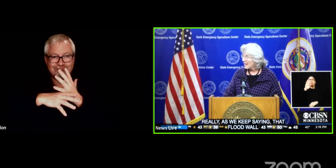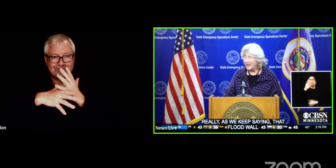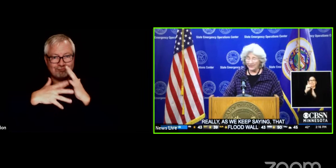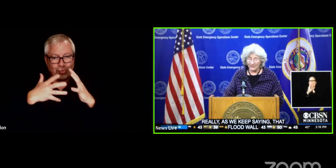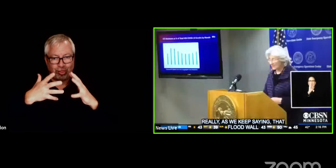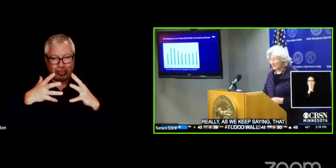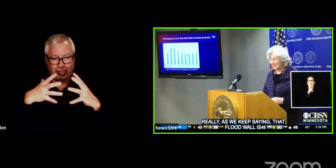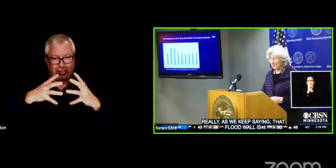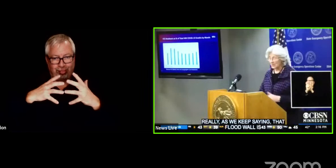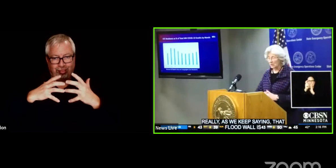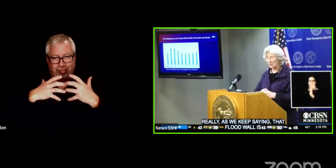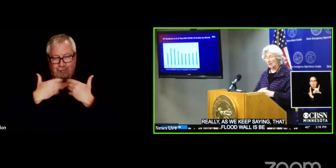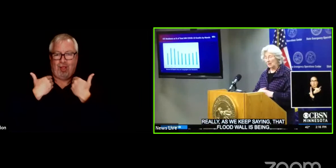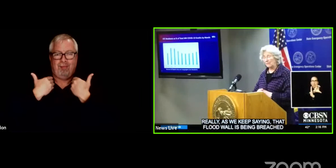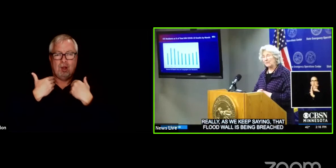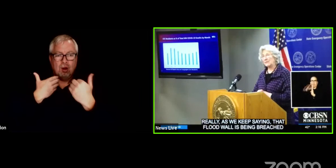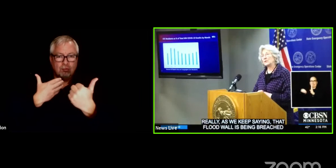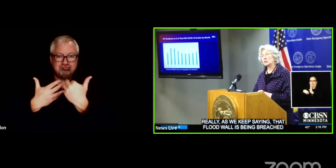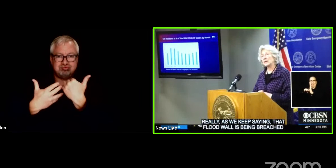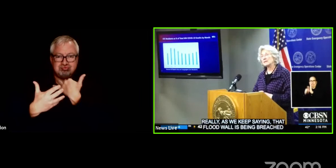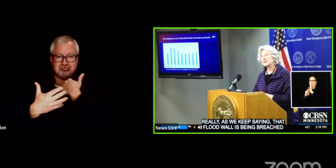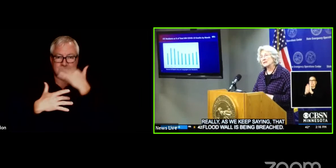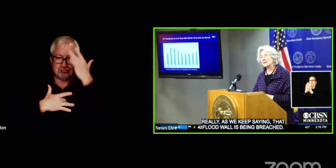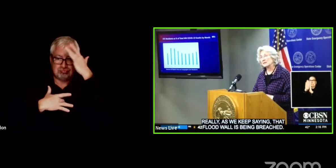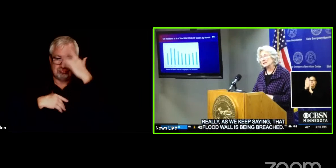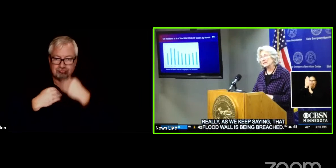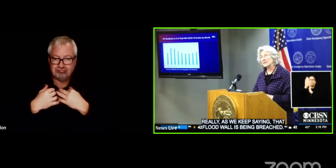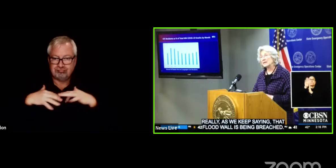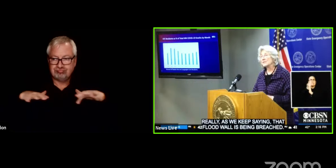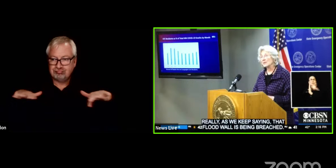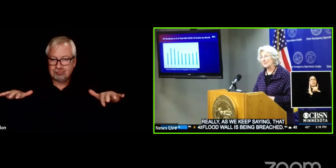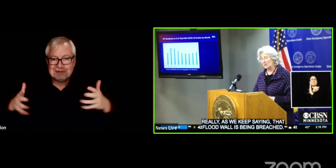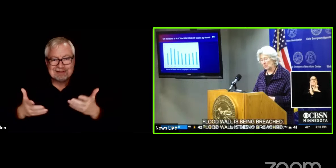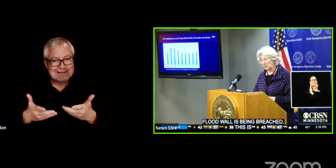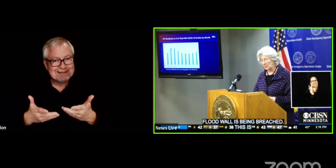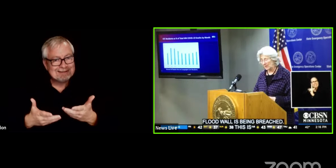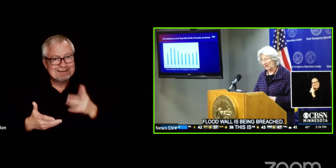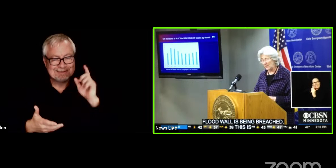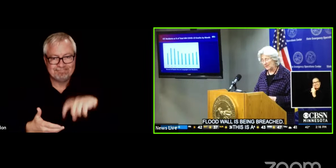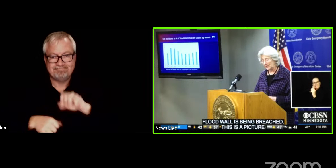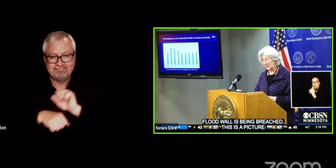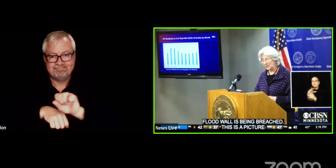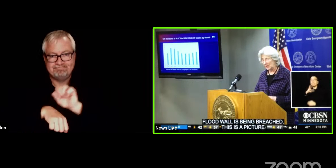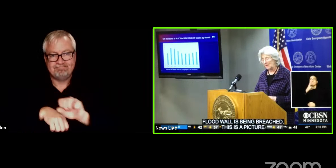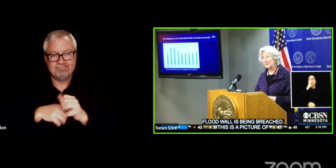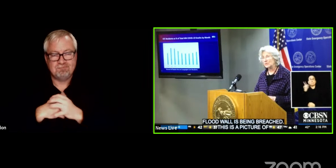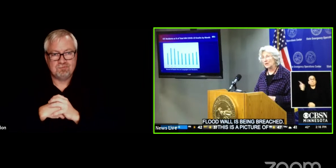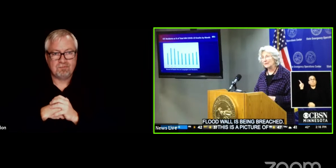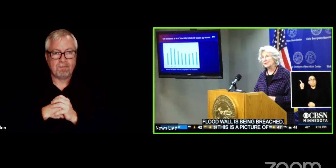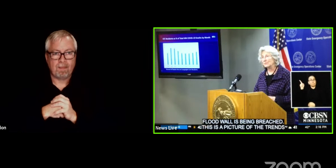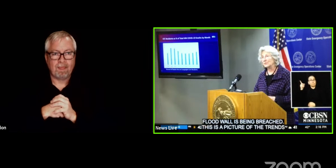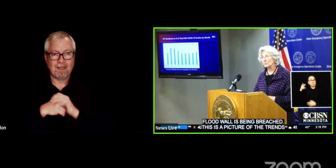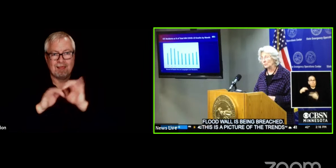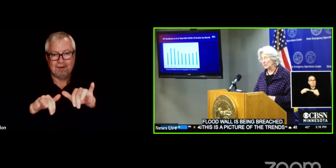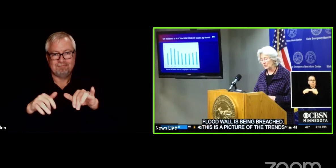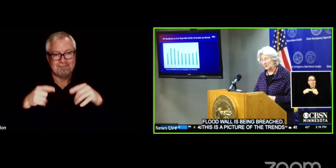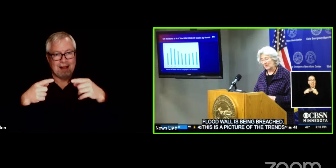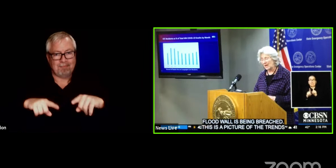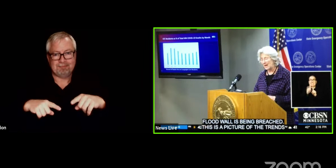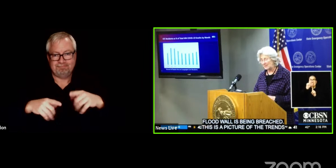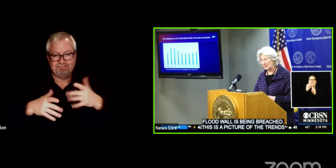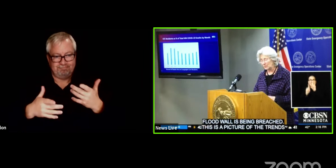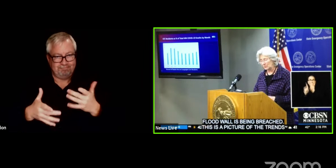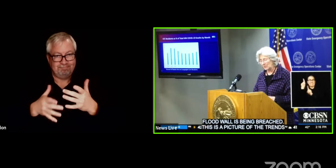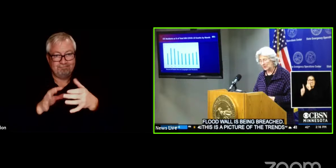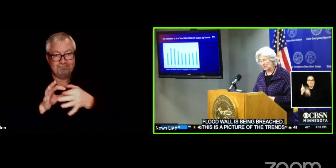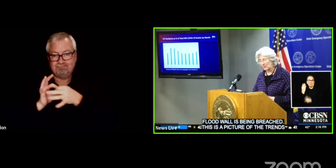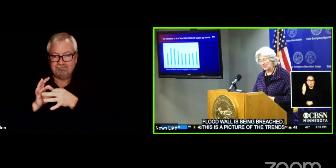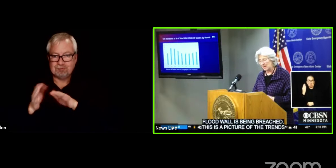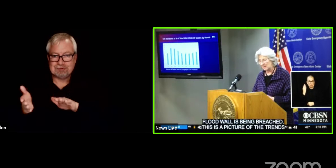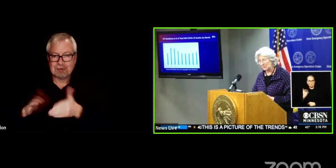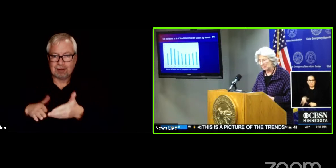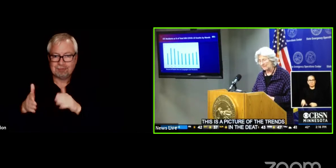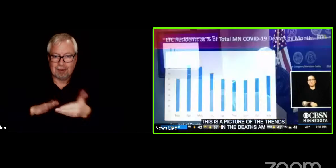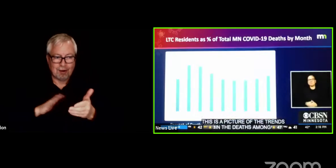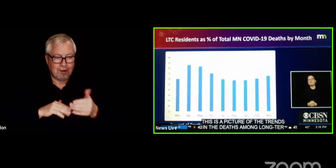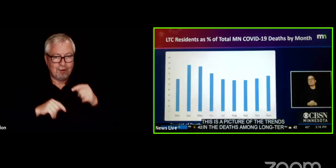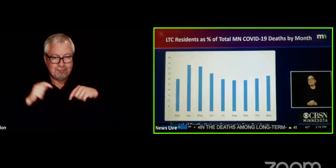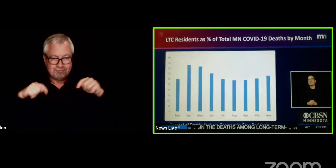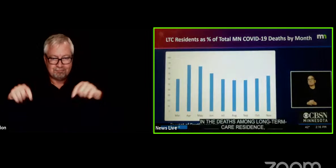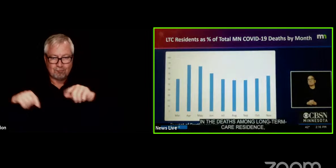AND THIS IS A PICTURE IN THE TRENDS OF THE LONG-TERM CARE DEATHS, AND WE HAVE DONE